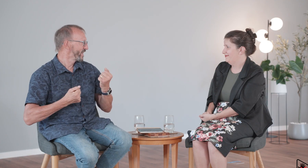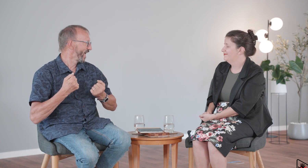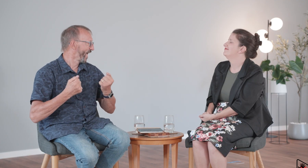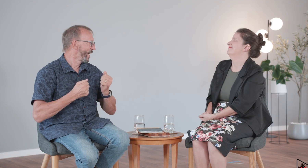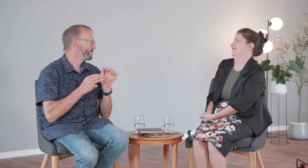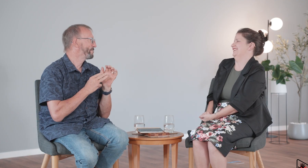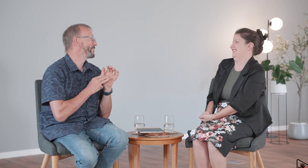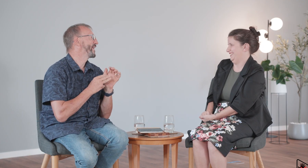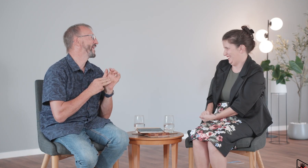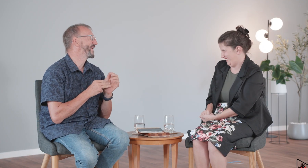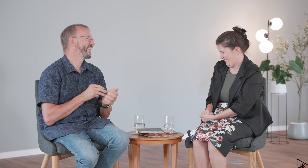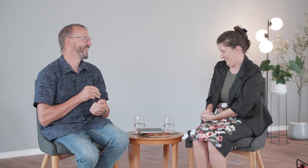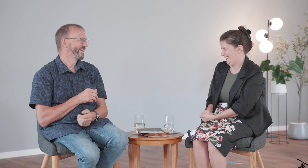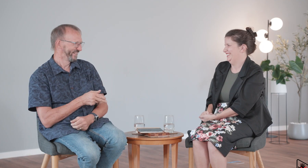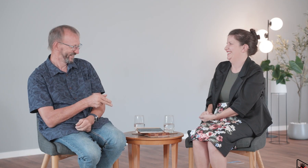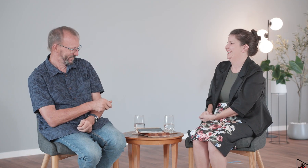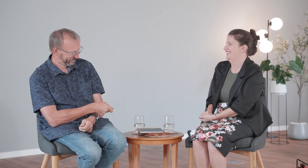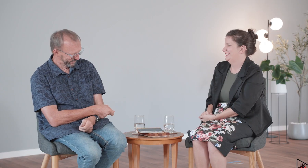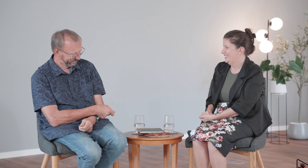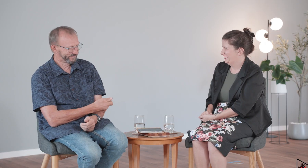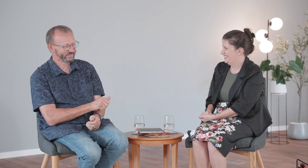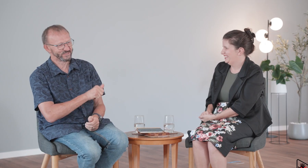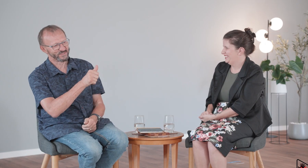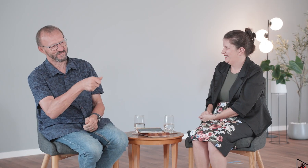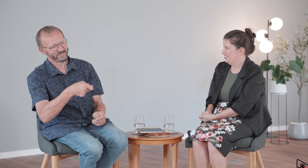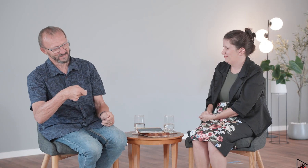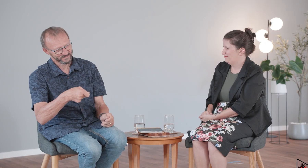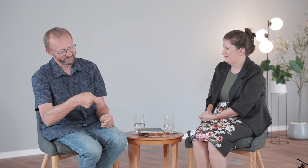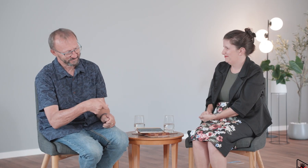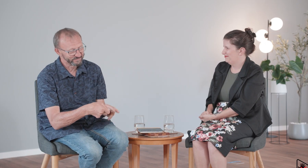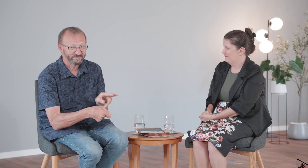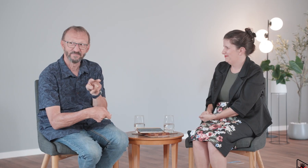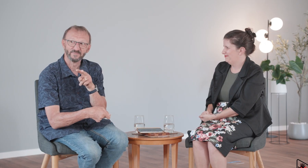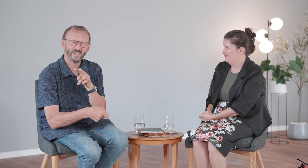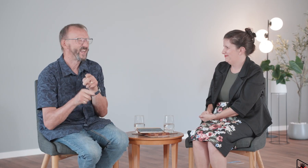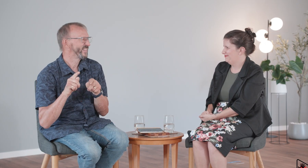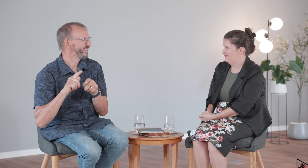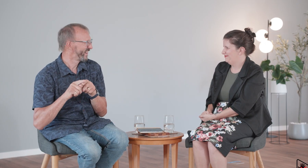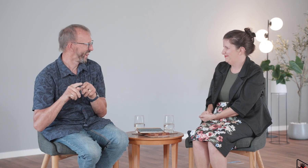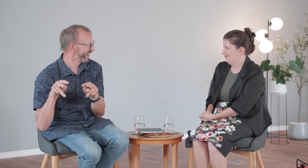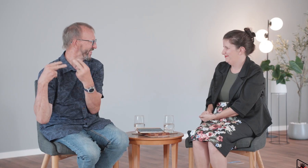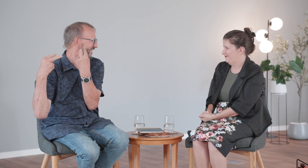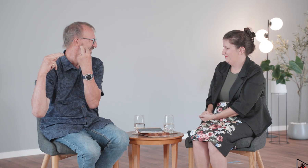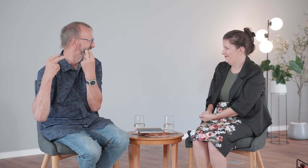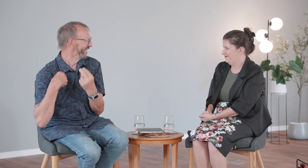looking at me and I thought they must just like my car. They liked my Mini. So I filled up one tire